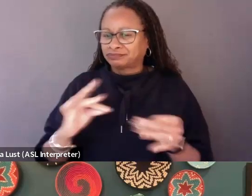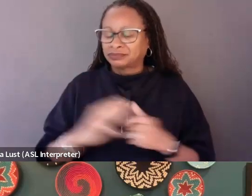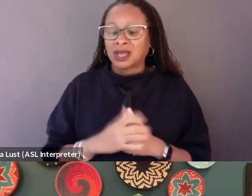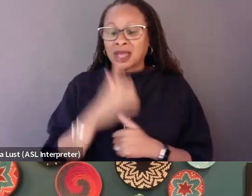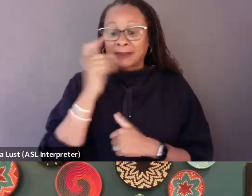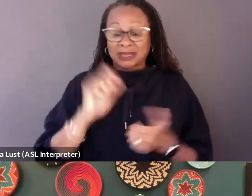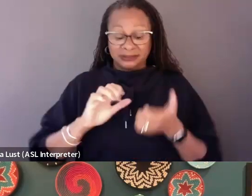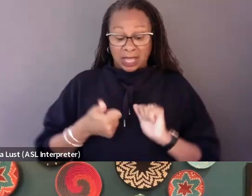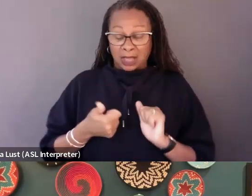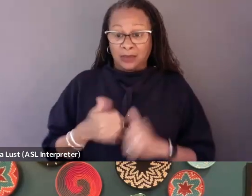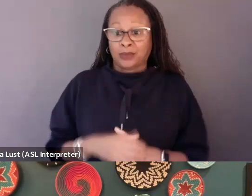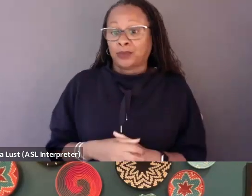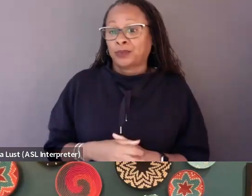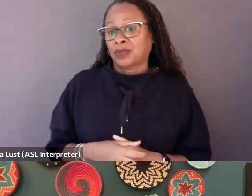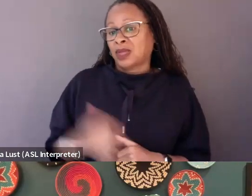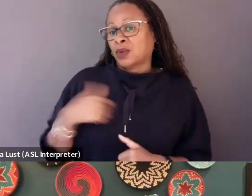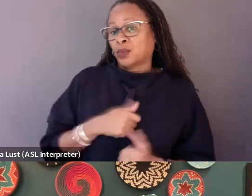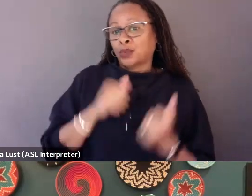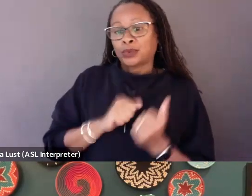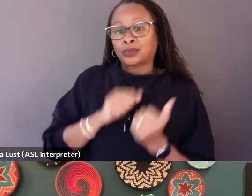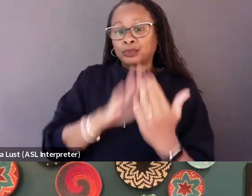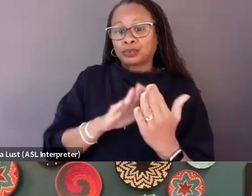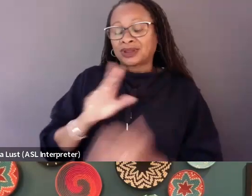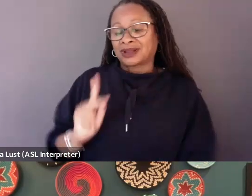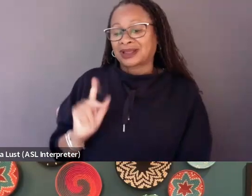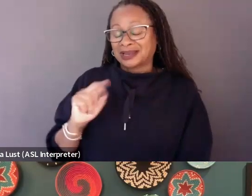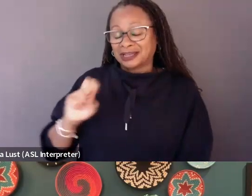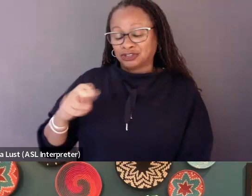that we approached Ganesh and Rakesh and the story,